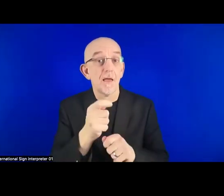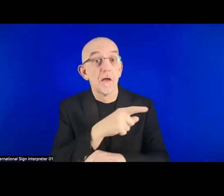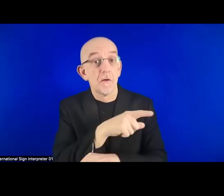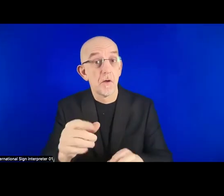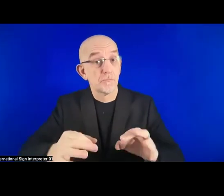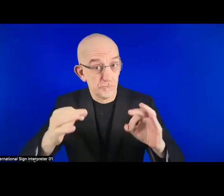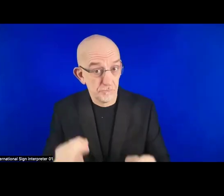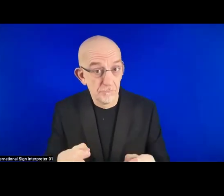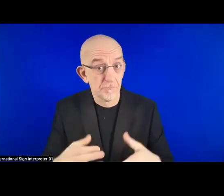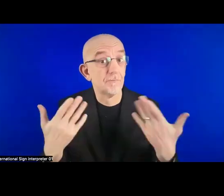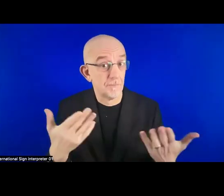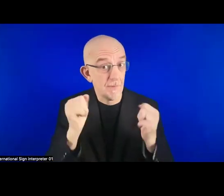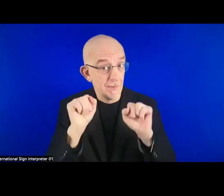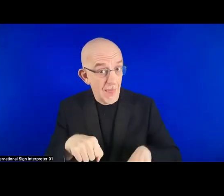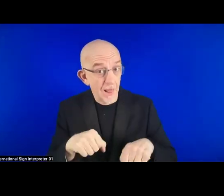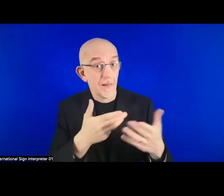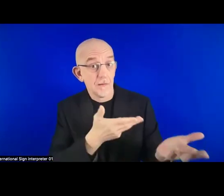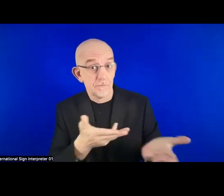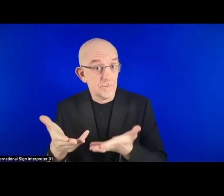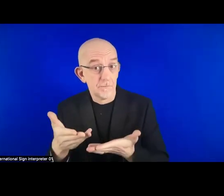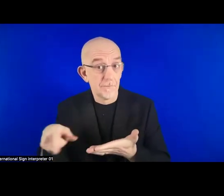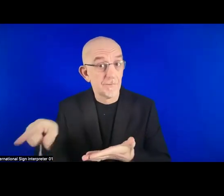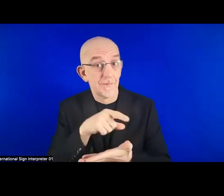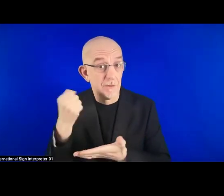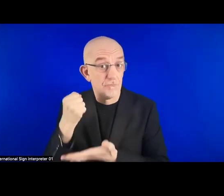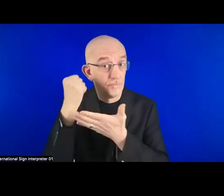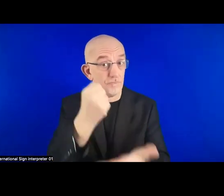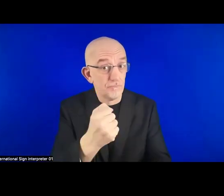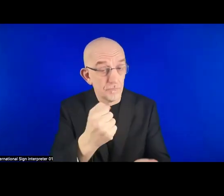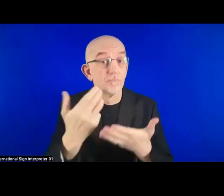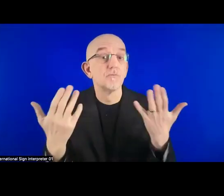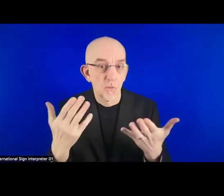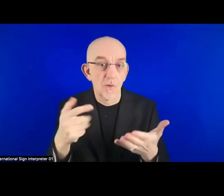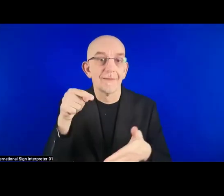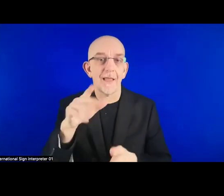award. Again we are hoping to complete that by the end of June so that we can make